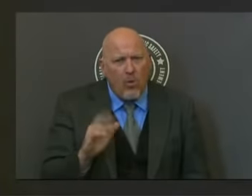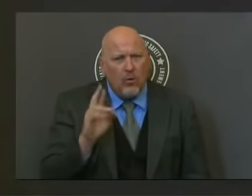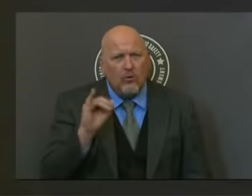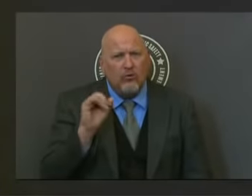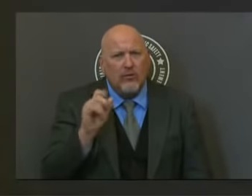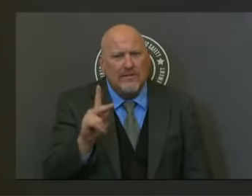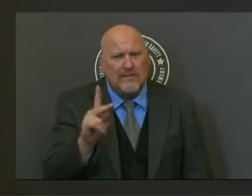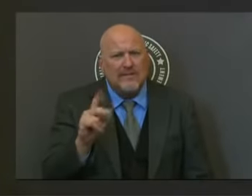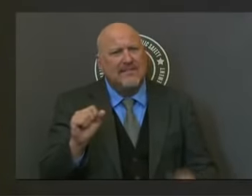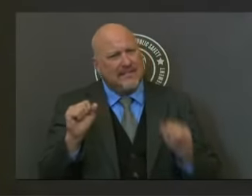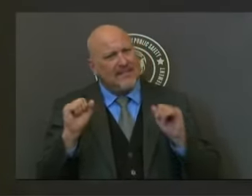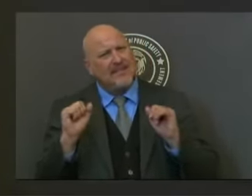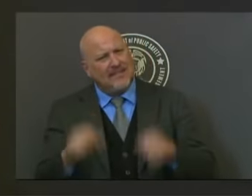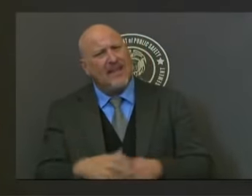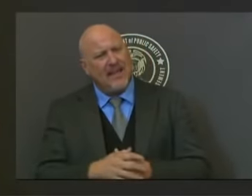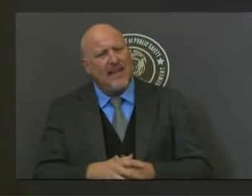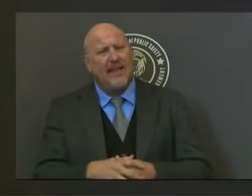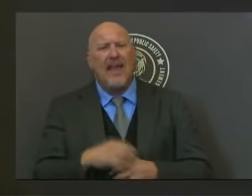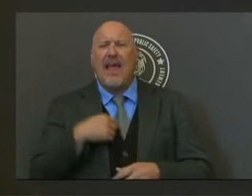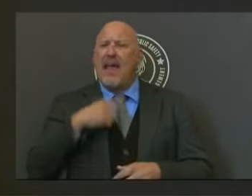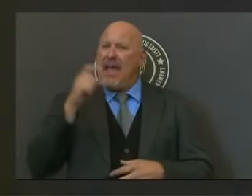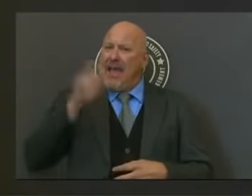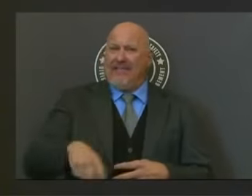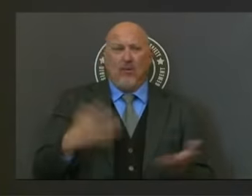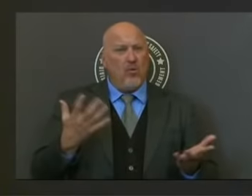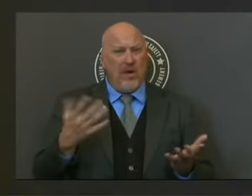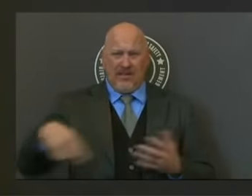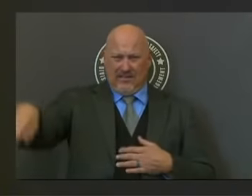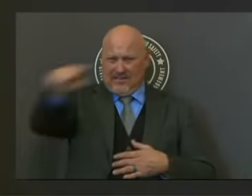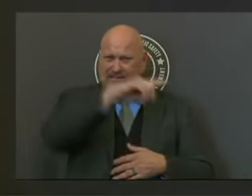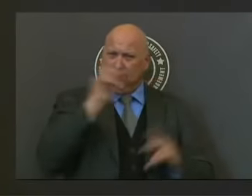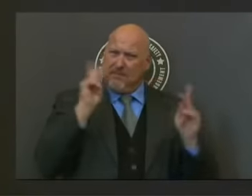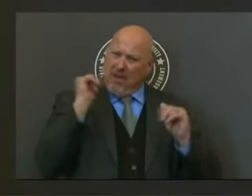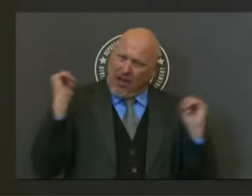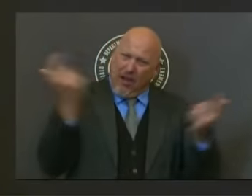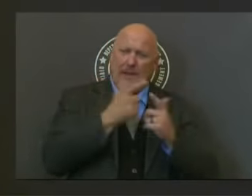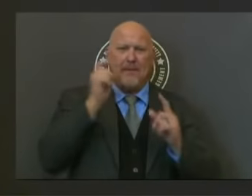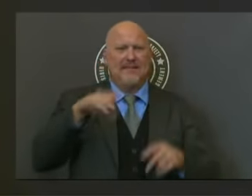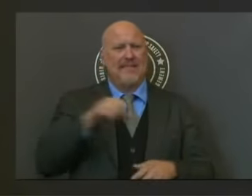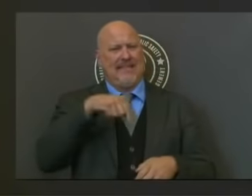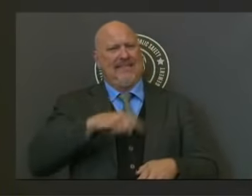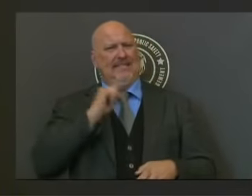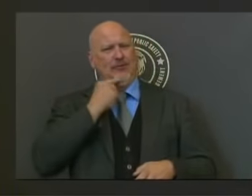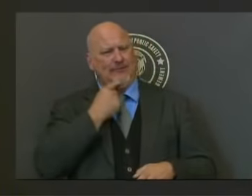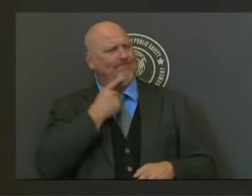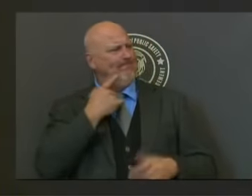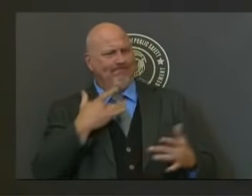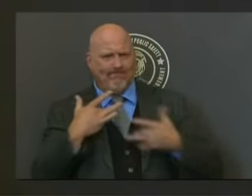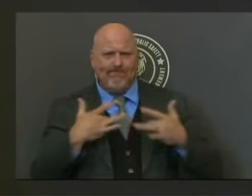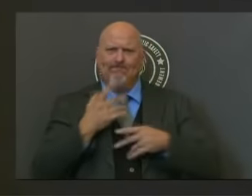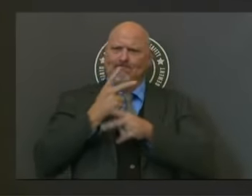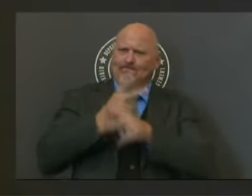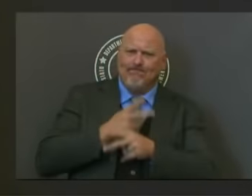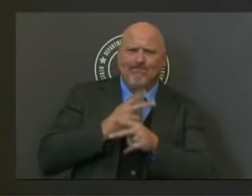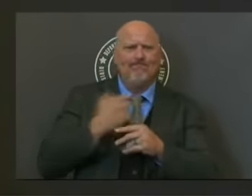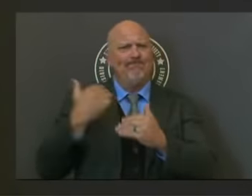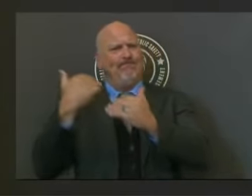they can last but not least again we all